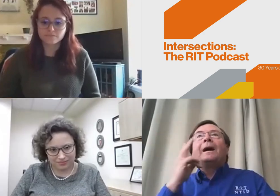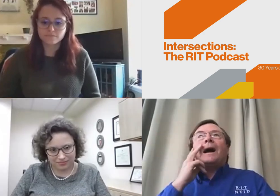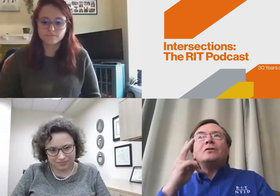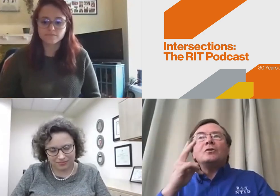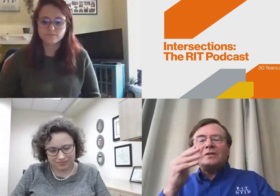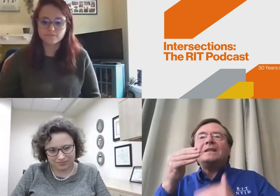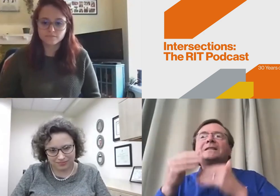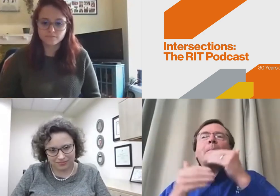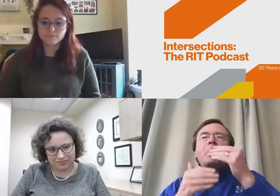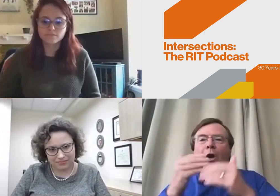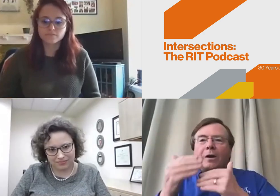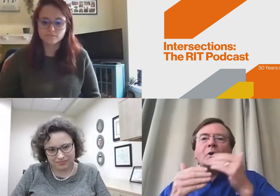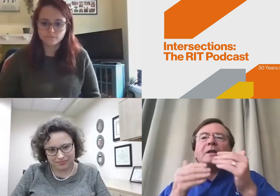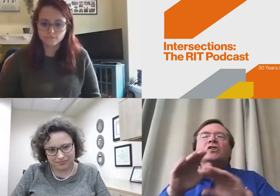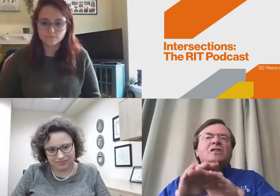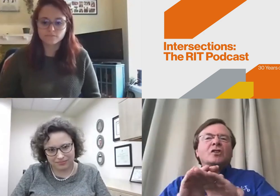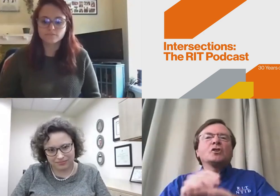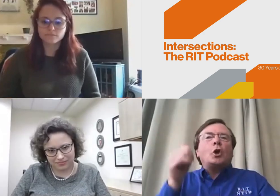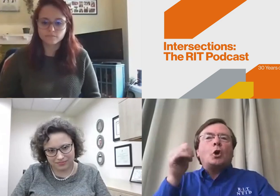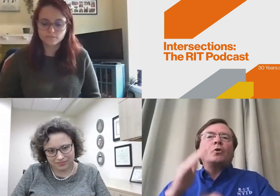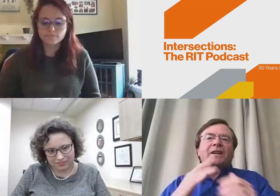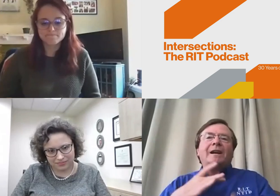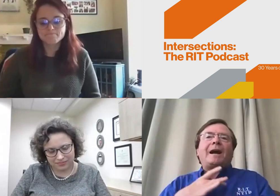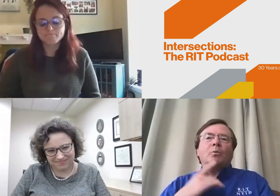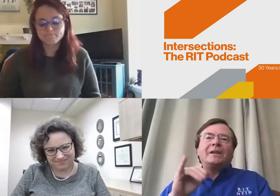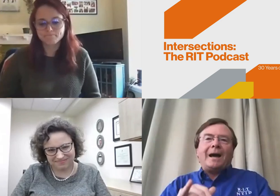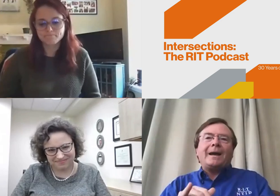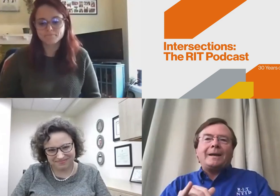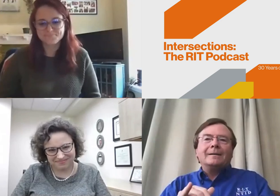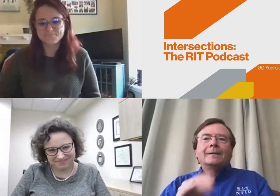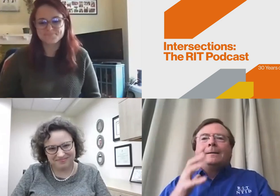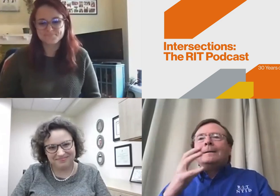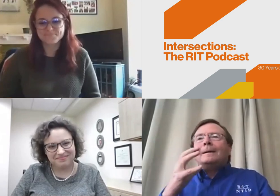I do see some progress, it's just slower than I would like.